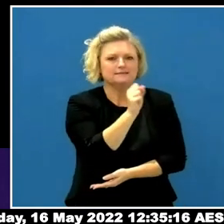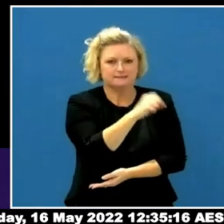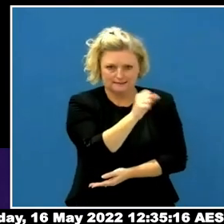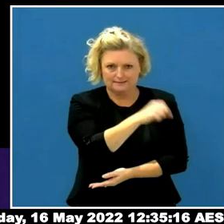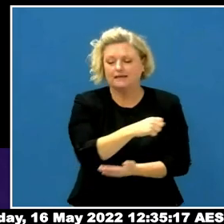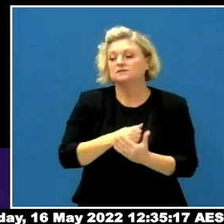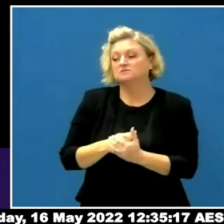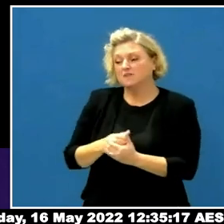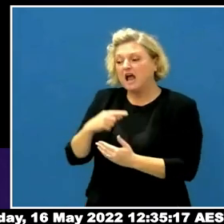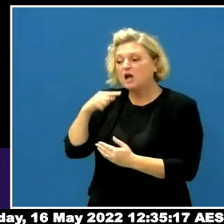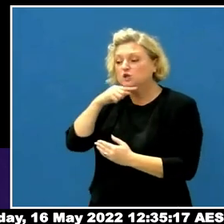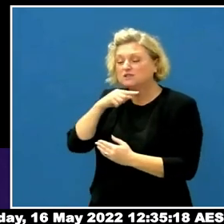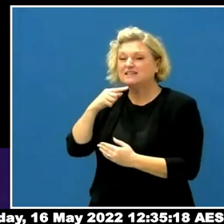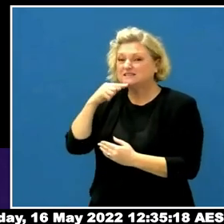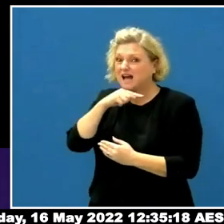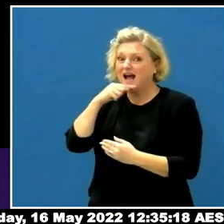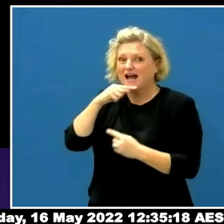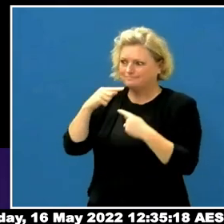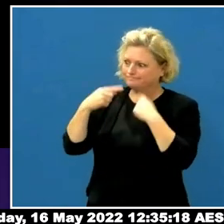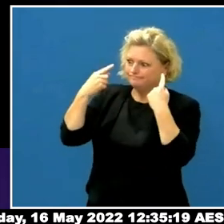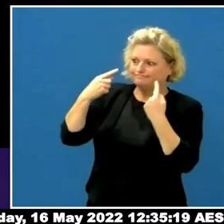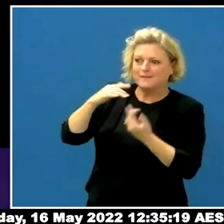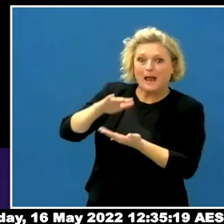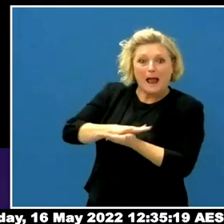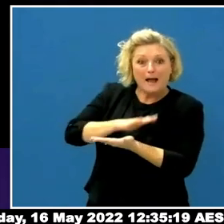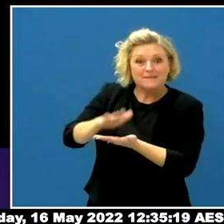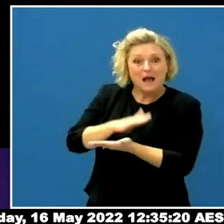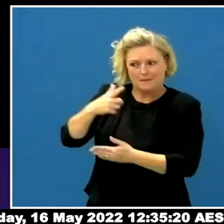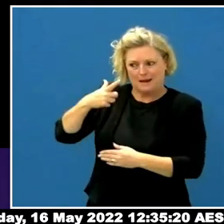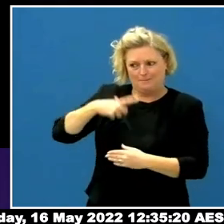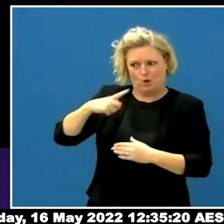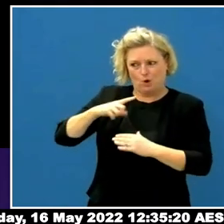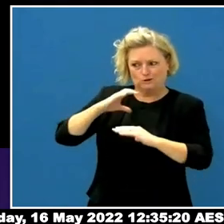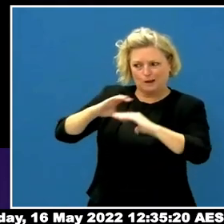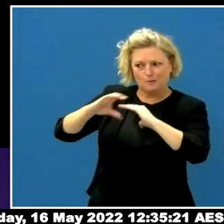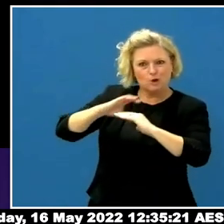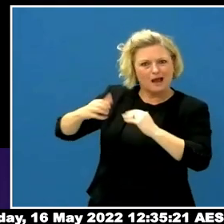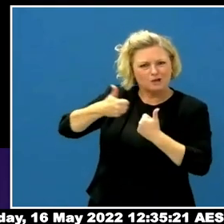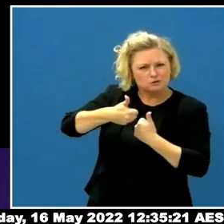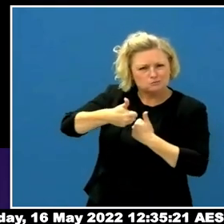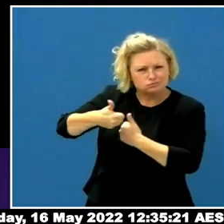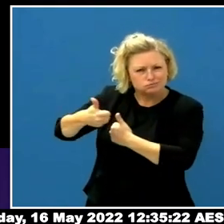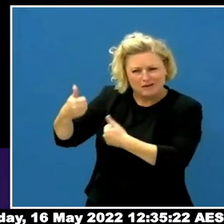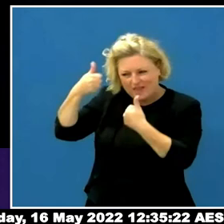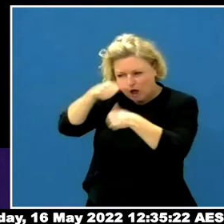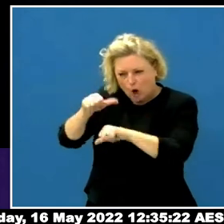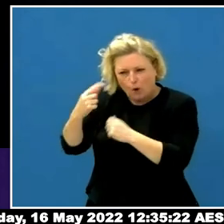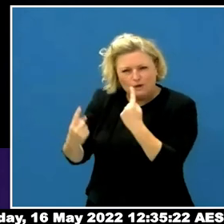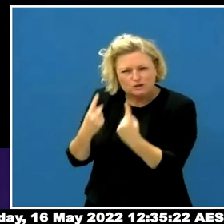Much happier. COMMISSIONER McEWIN: Do you believe that could be because of the current arrangements? SALLY: Yes. COMMISSIONER McEWIN: Thank you.